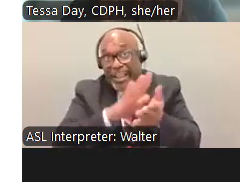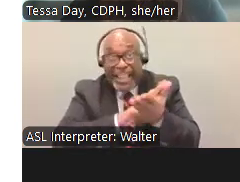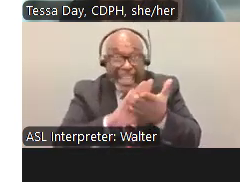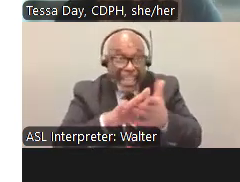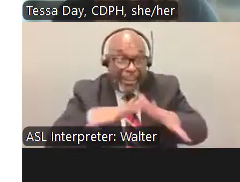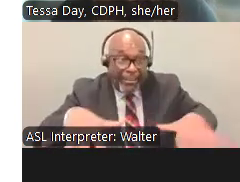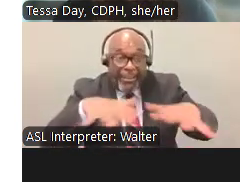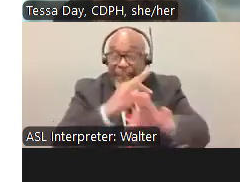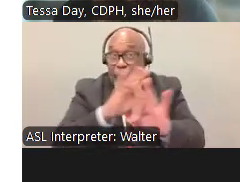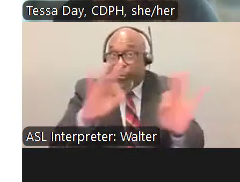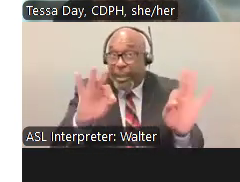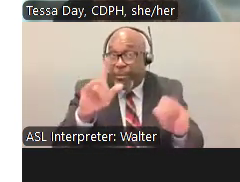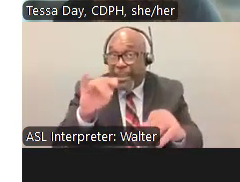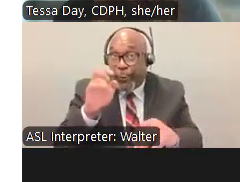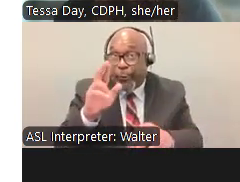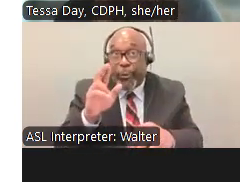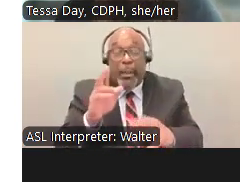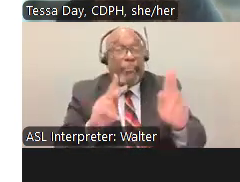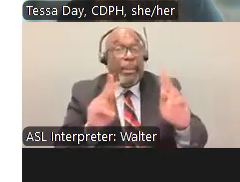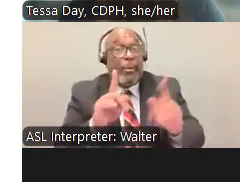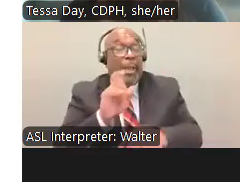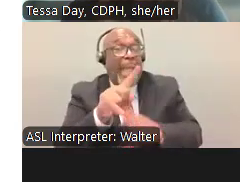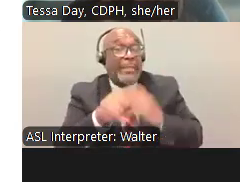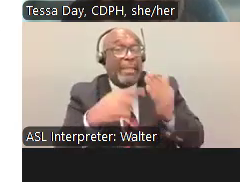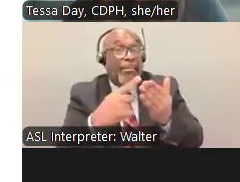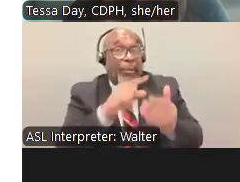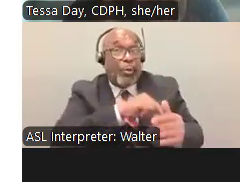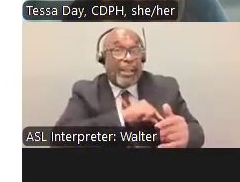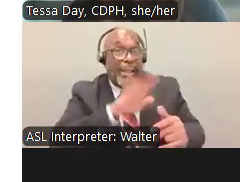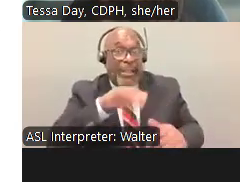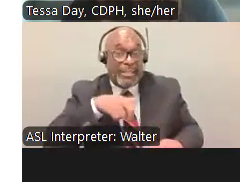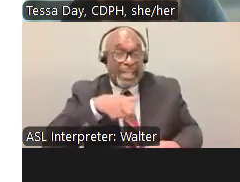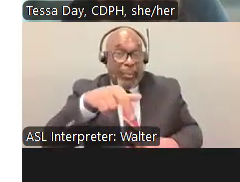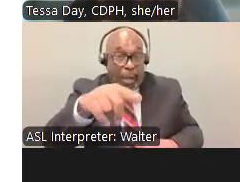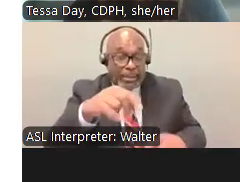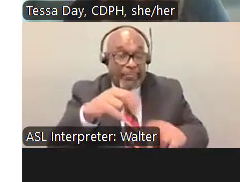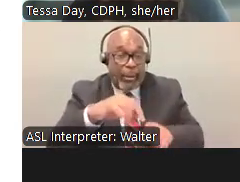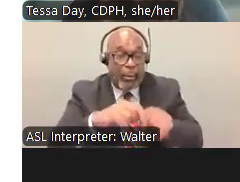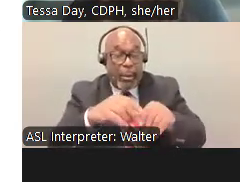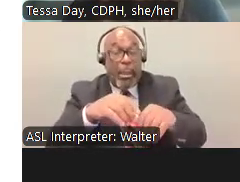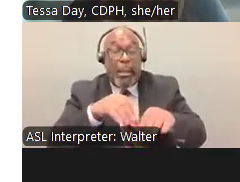13:34:52 People were asked about the 13:34:54 quality of their sidewalks, so 13:34:56 if they were well maintained, 13:34:58 were they paved and free of